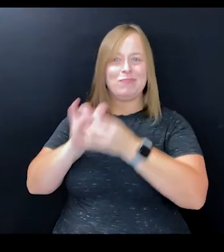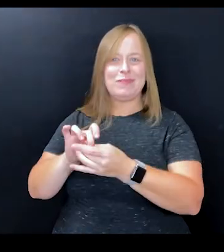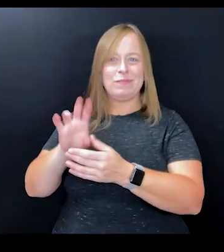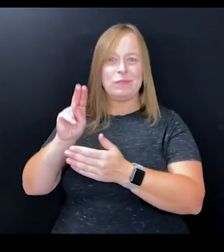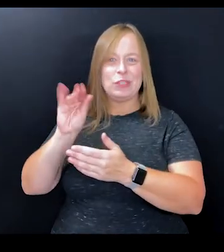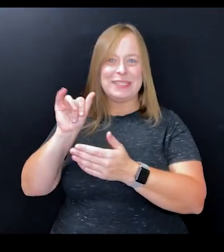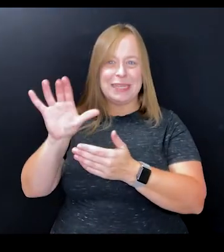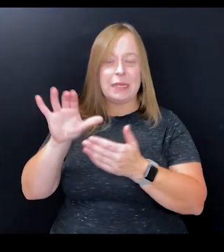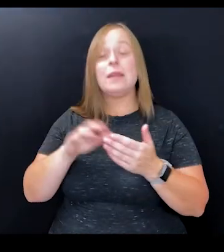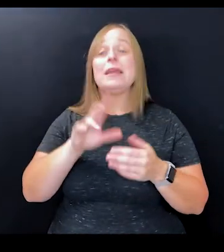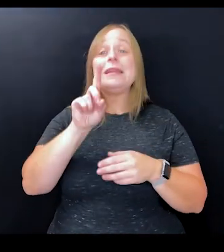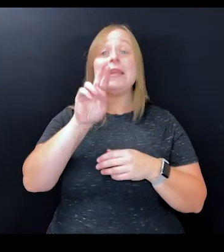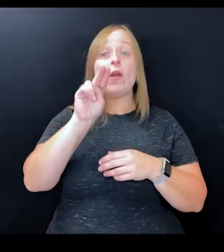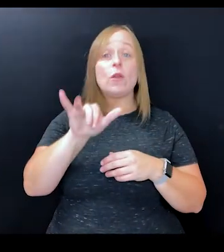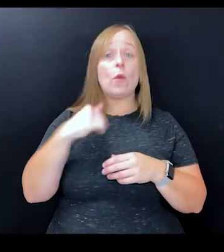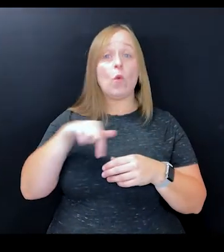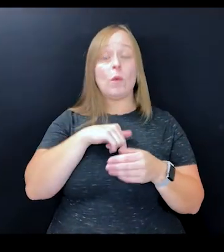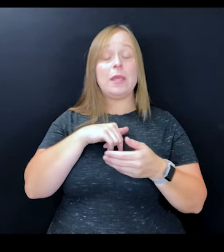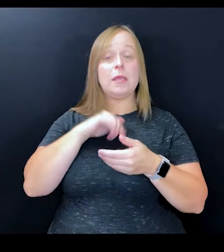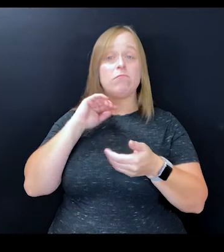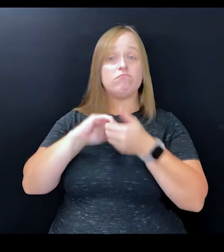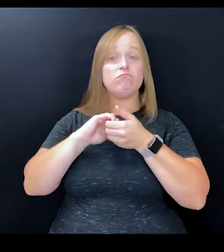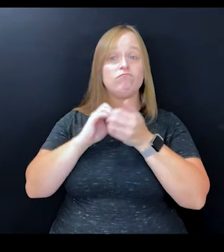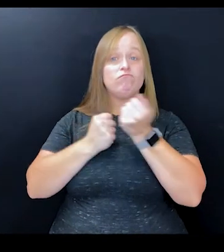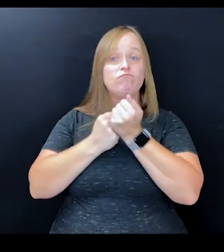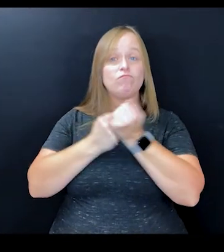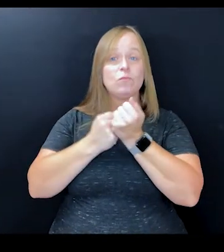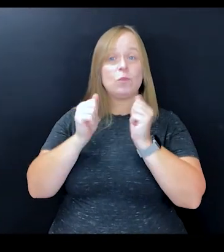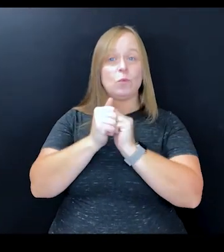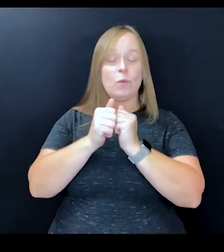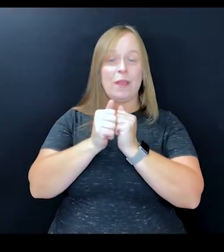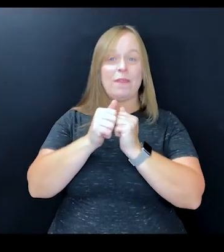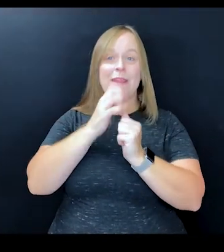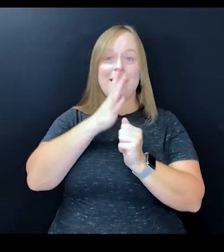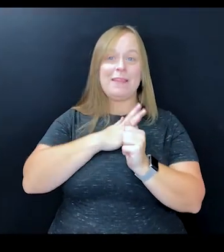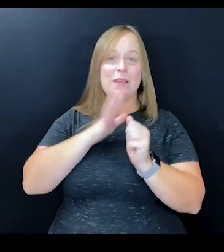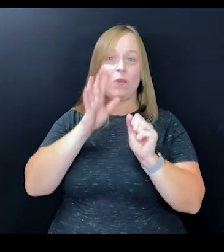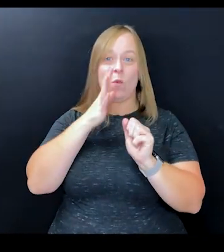And DRNY, we collaborated with the League of Women Voters to